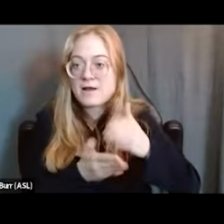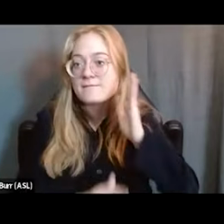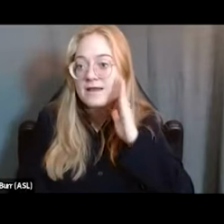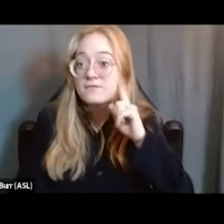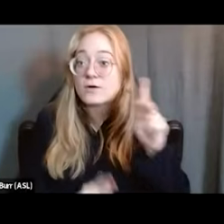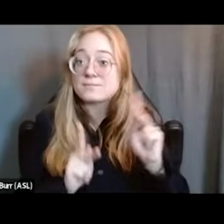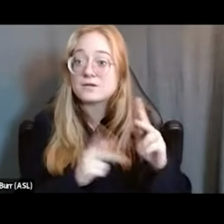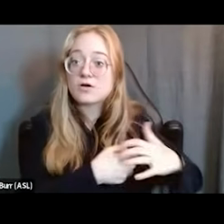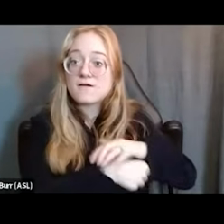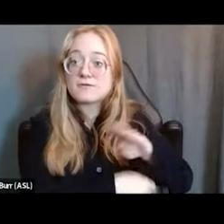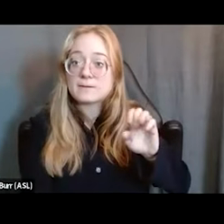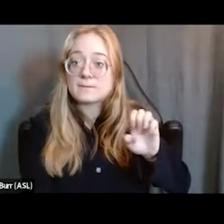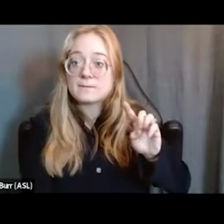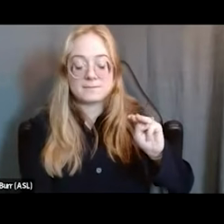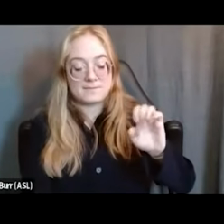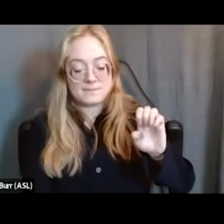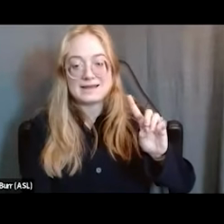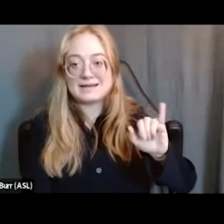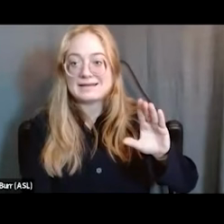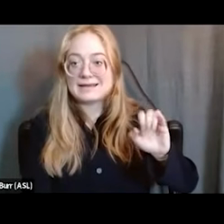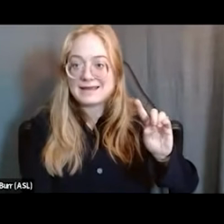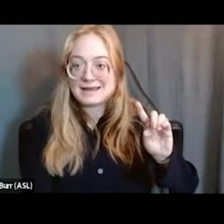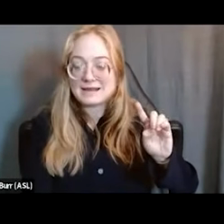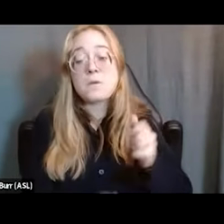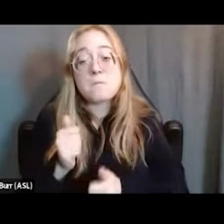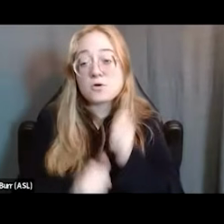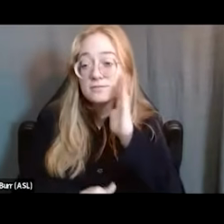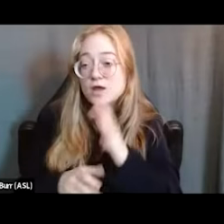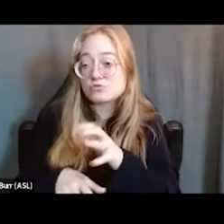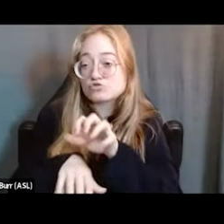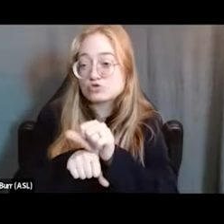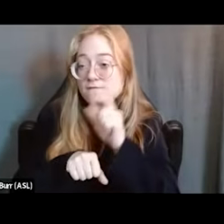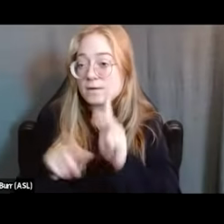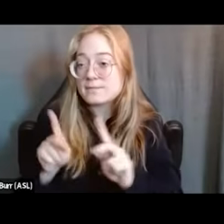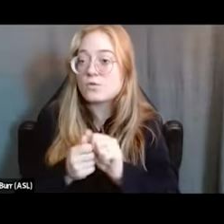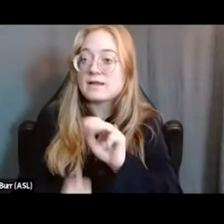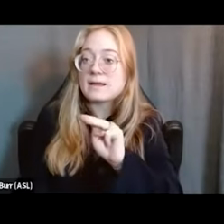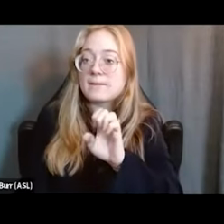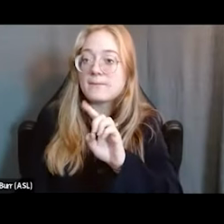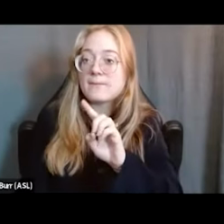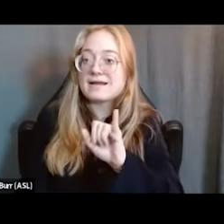and most of their beds are reserved for those with Medicare. What we know is that older adults under the age of 65,